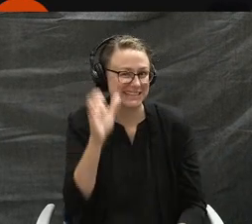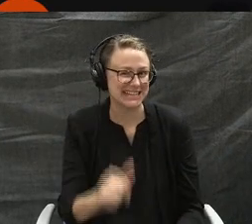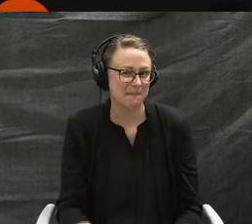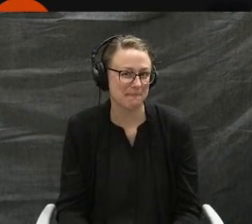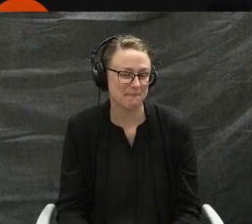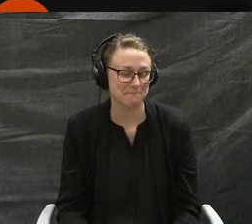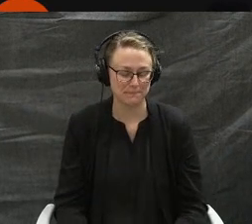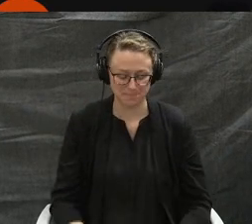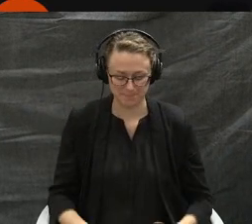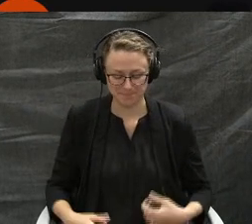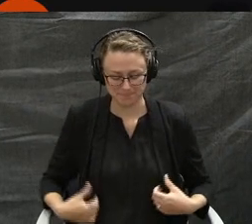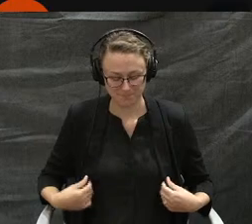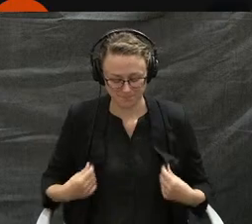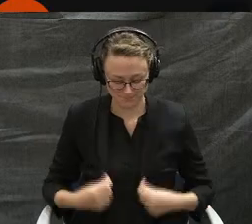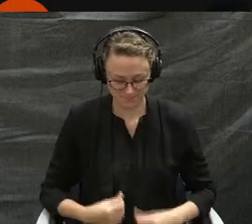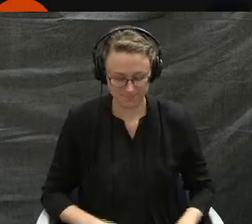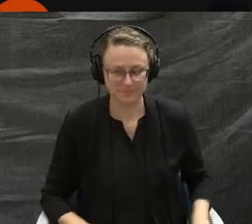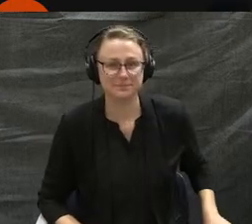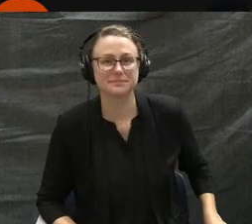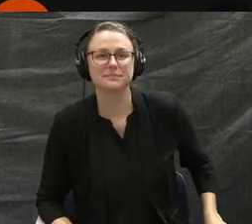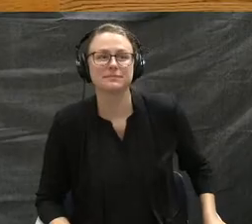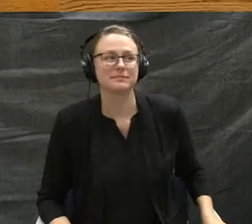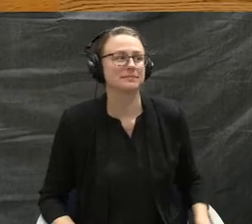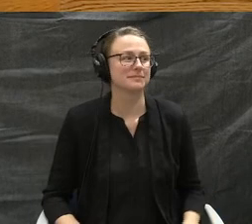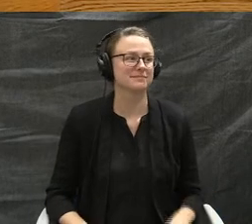Thank you doctor half.